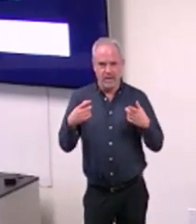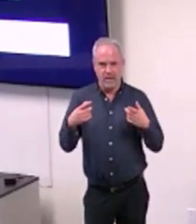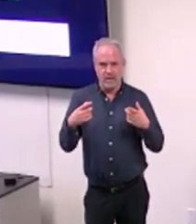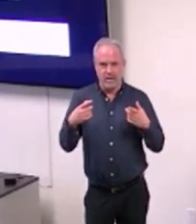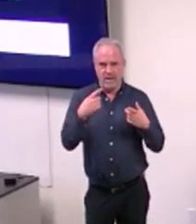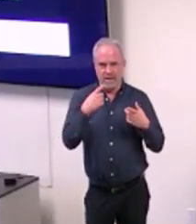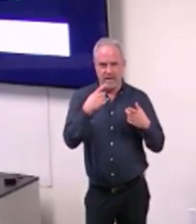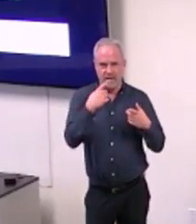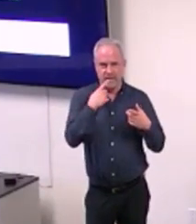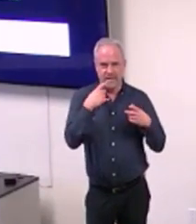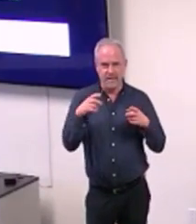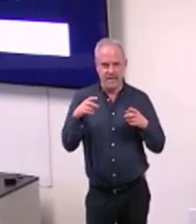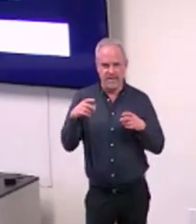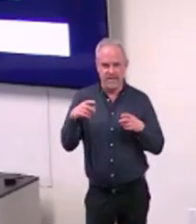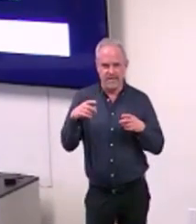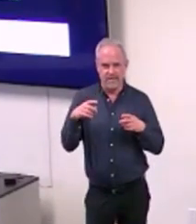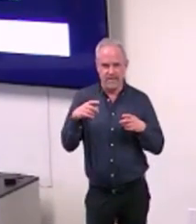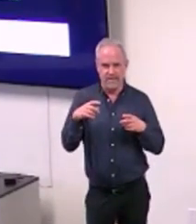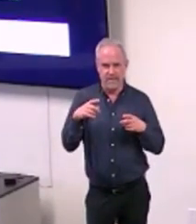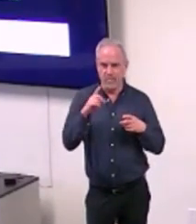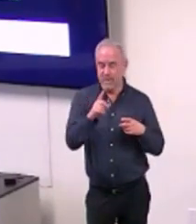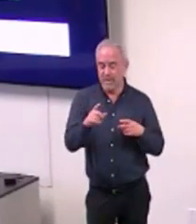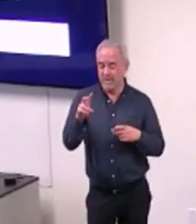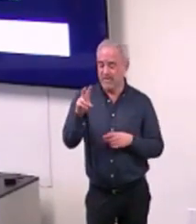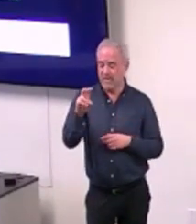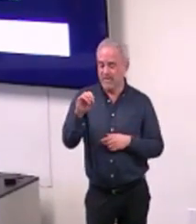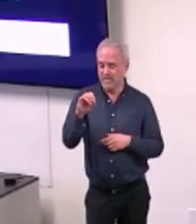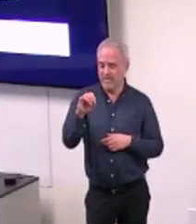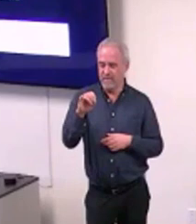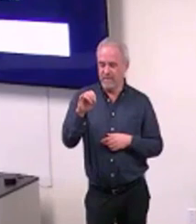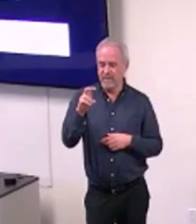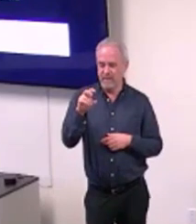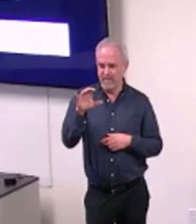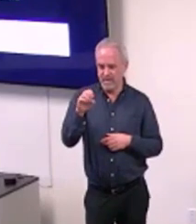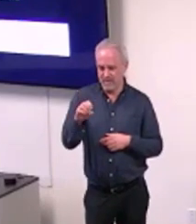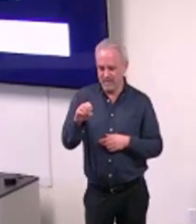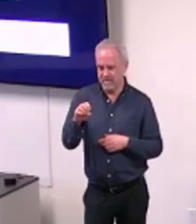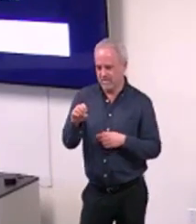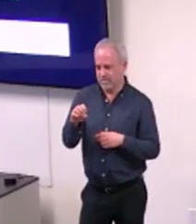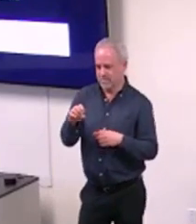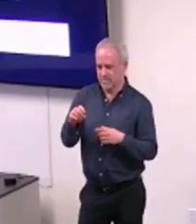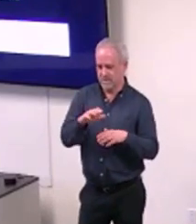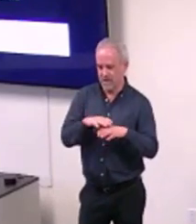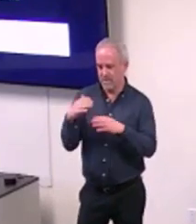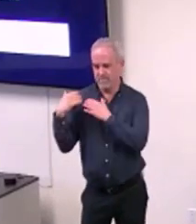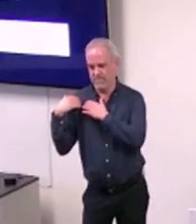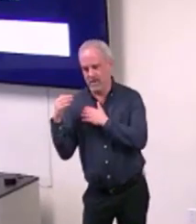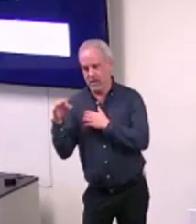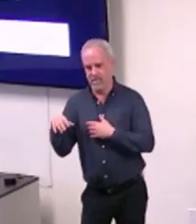who actually did view violence of enslavement. Slavery actually is very passive. Oh, slavery.